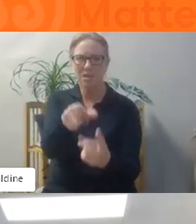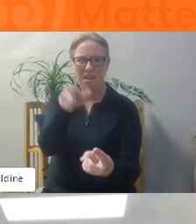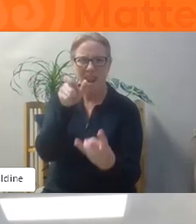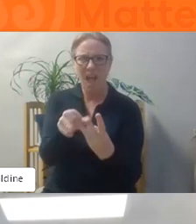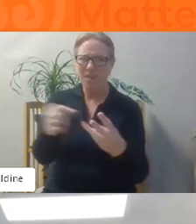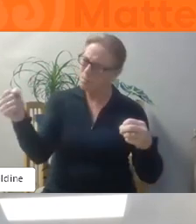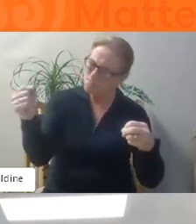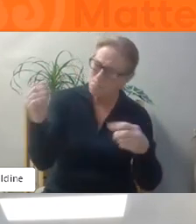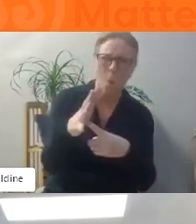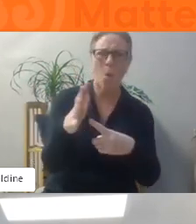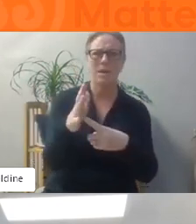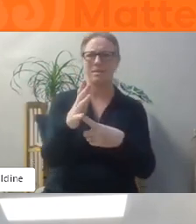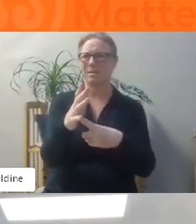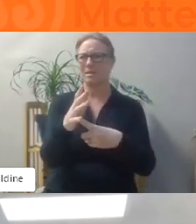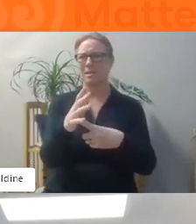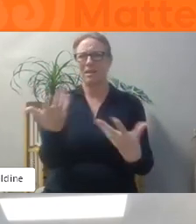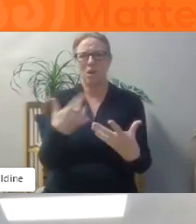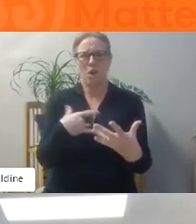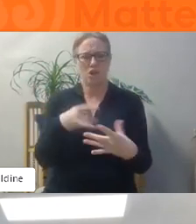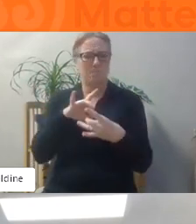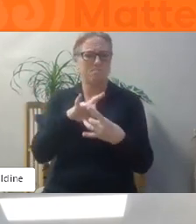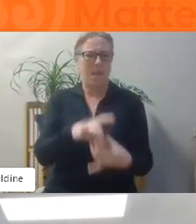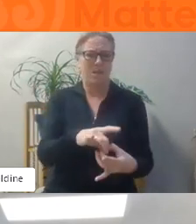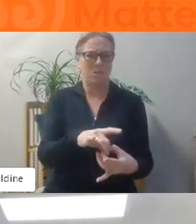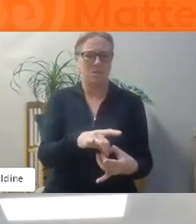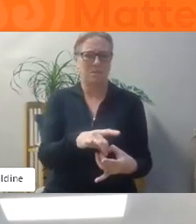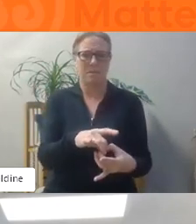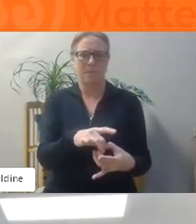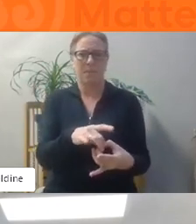not just bound by the school gates, and I think Mark Potter alluded